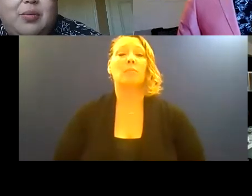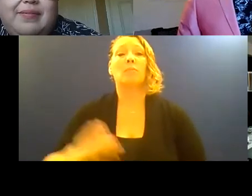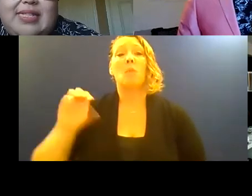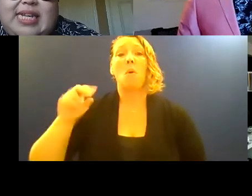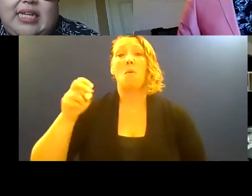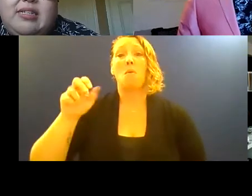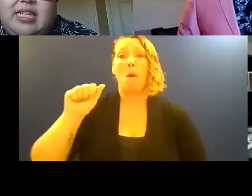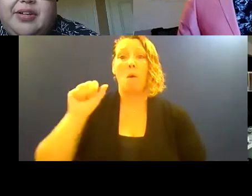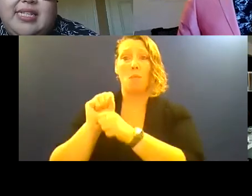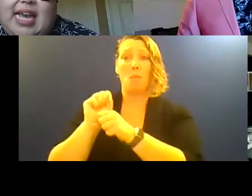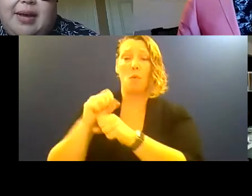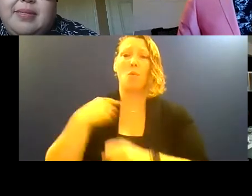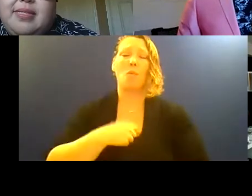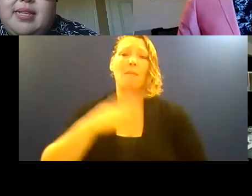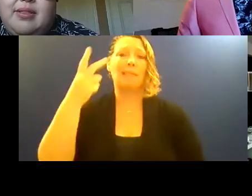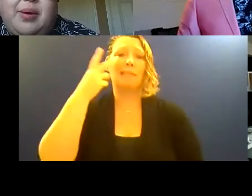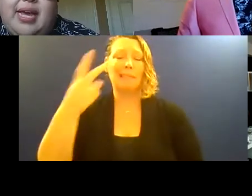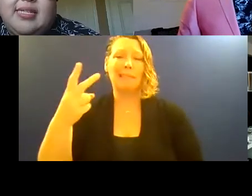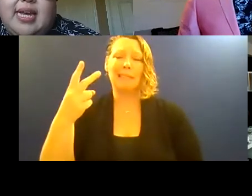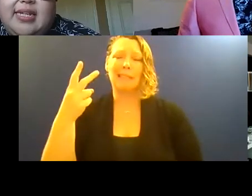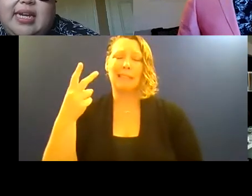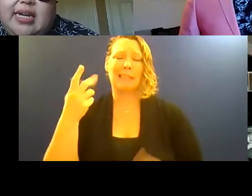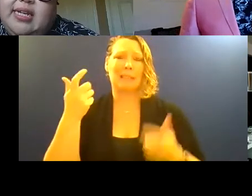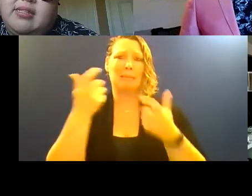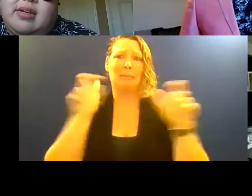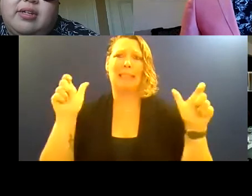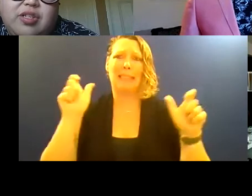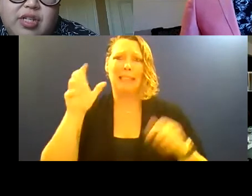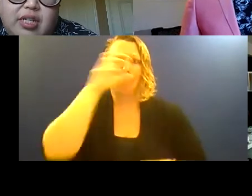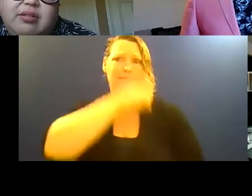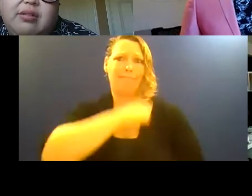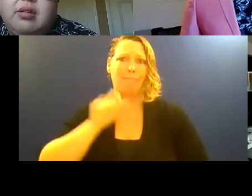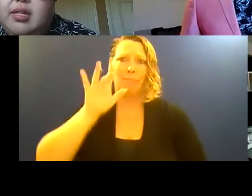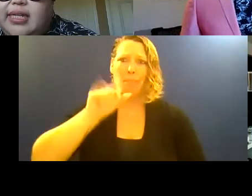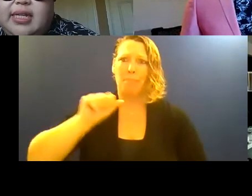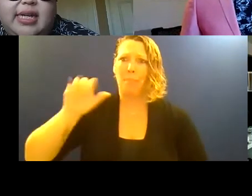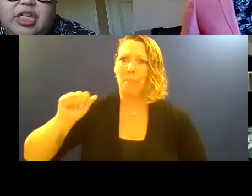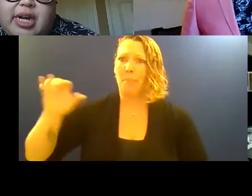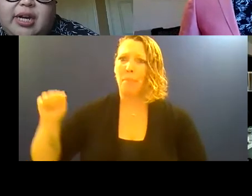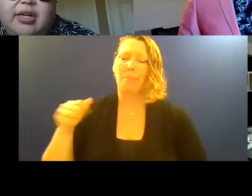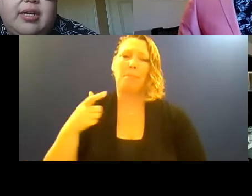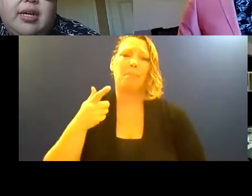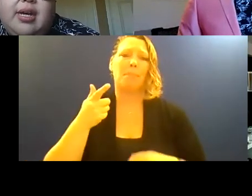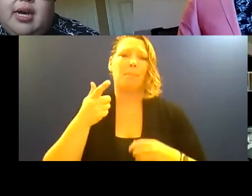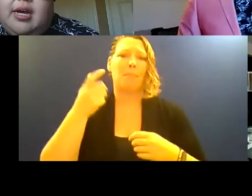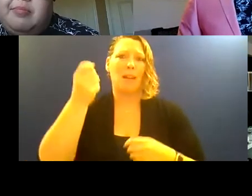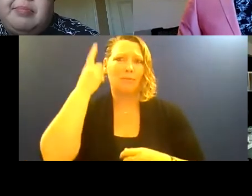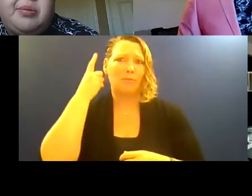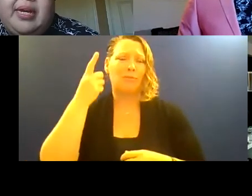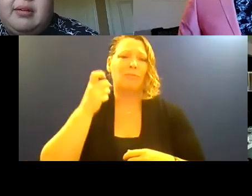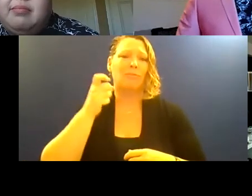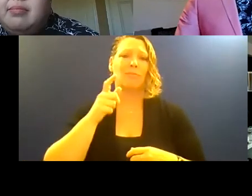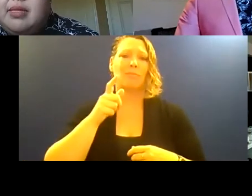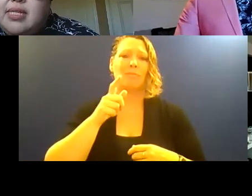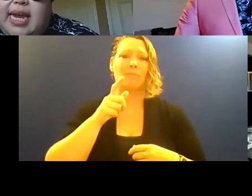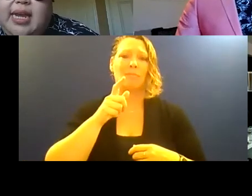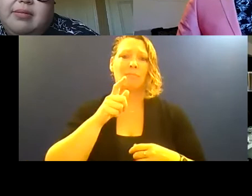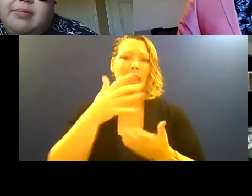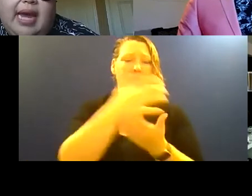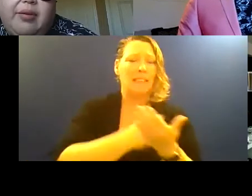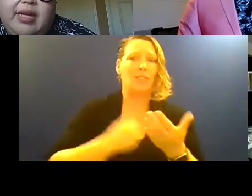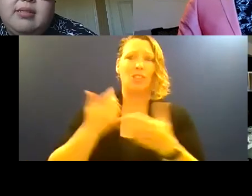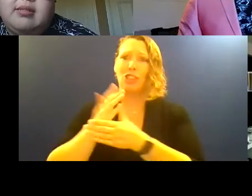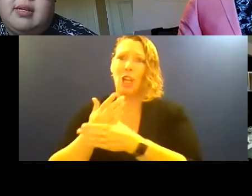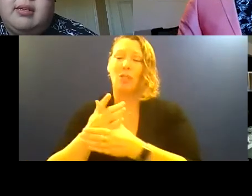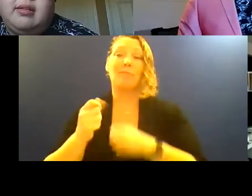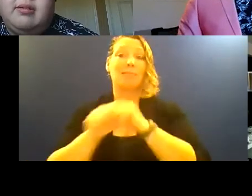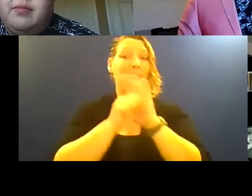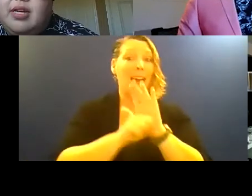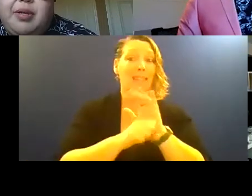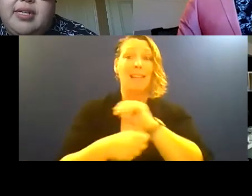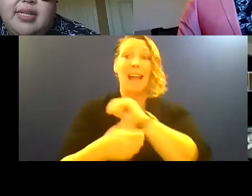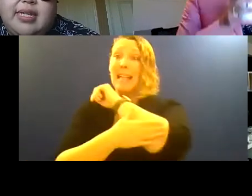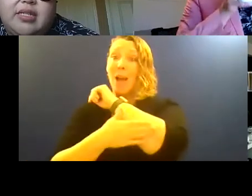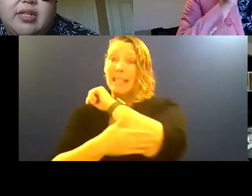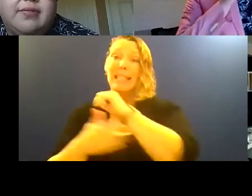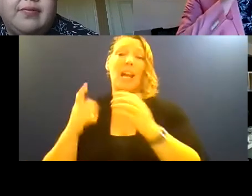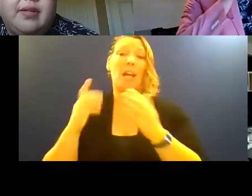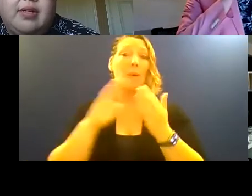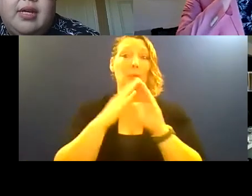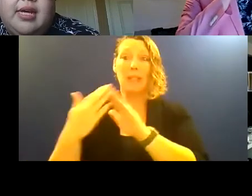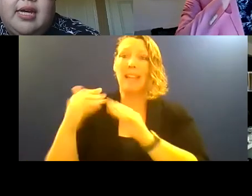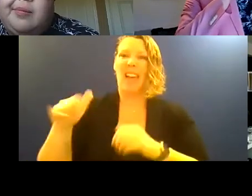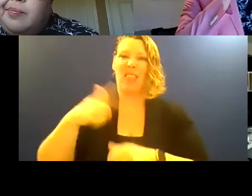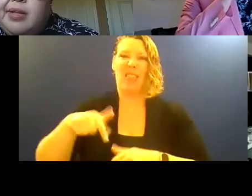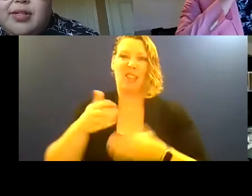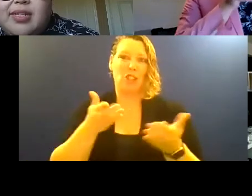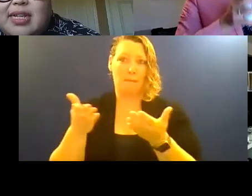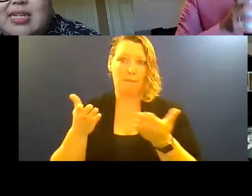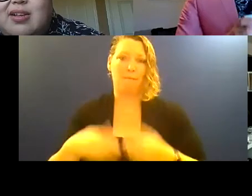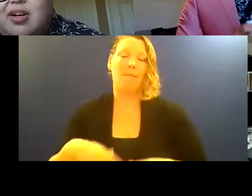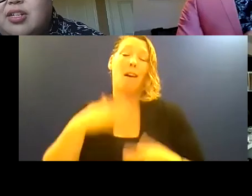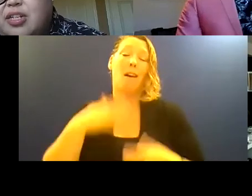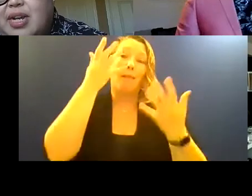In OHEA's work, we've seen serious gaps in the ways that data is understood, collected and shared between state, counties, and for the communities that they serve.